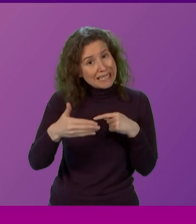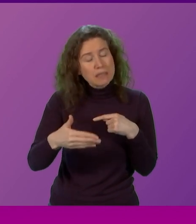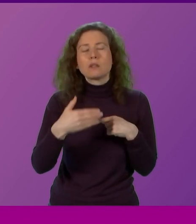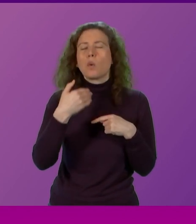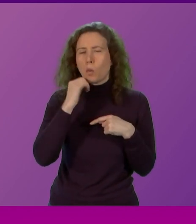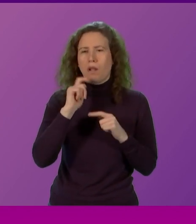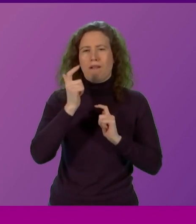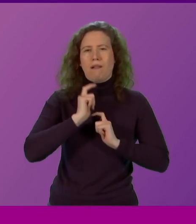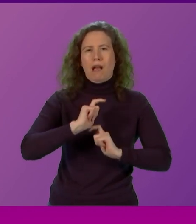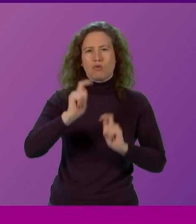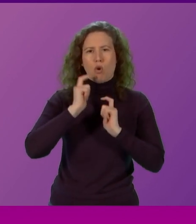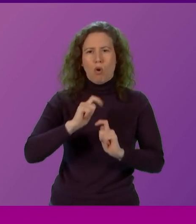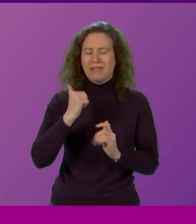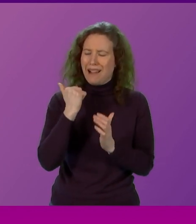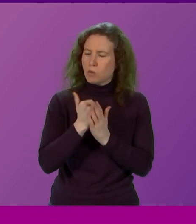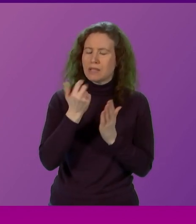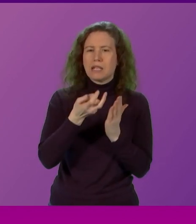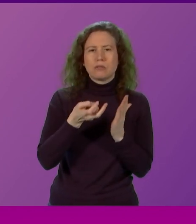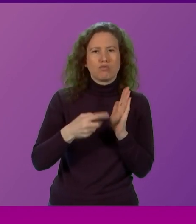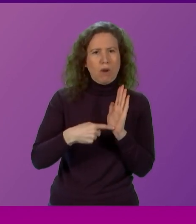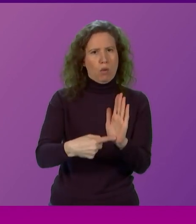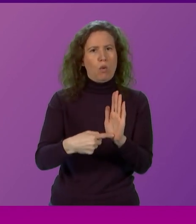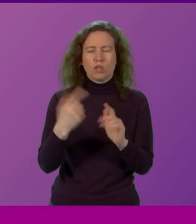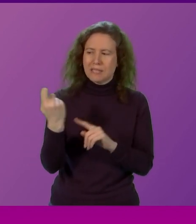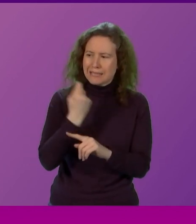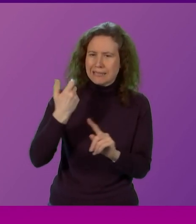continue the SNP’s outstanding record of success. Thank you, members.